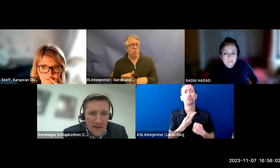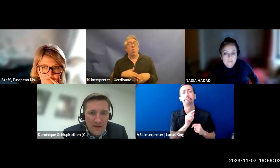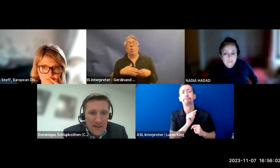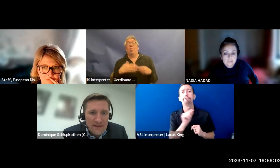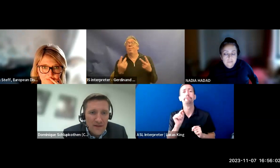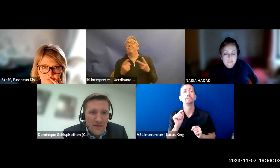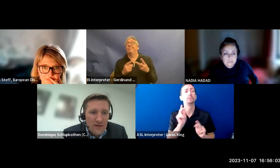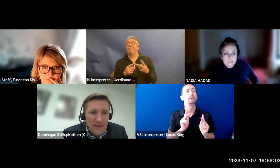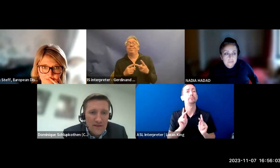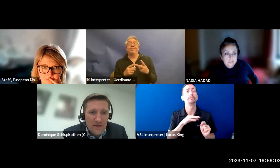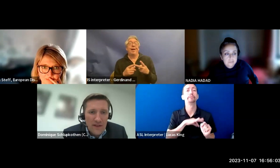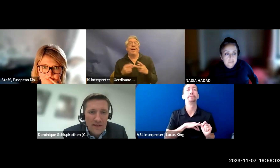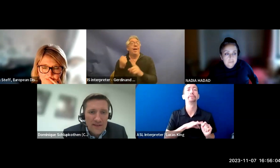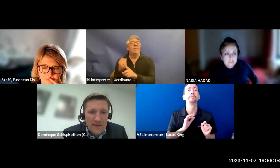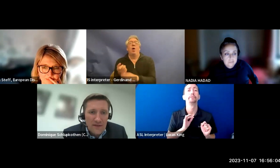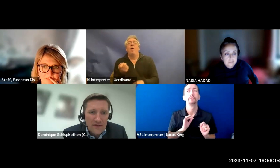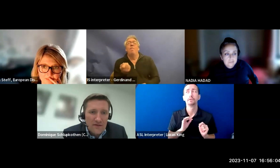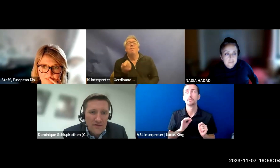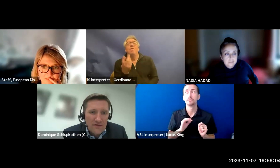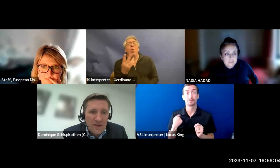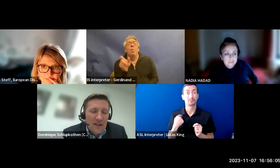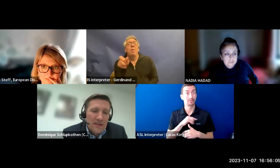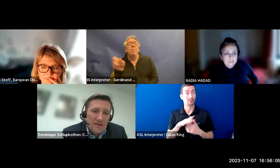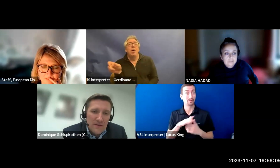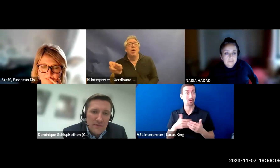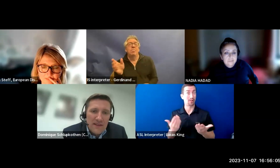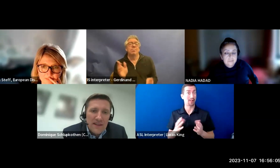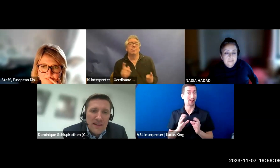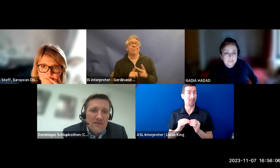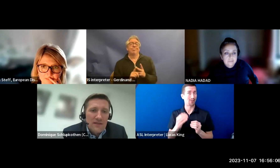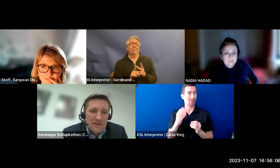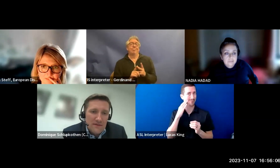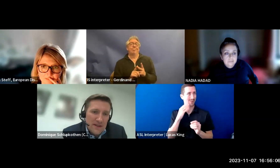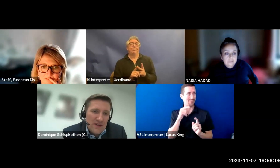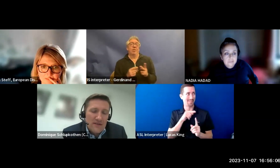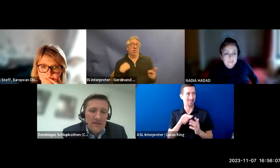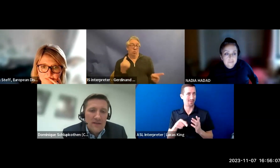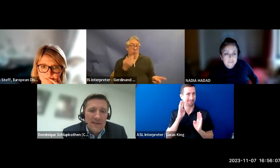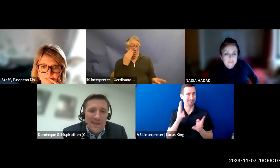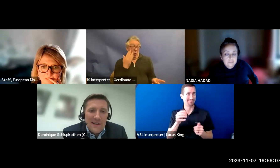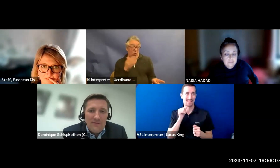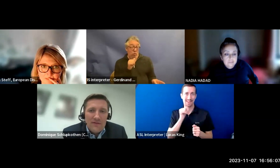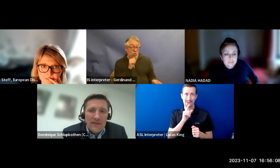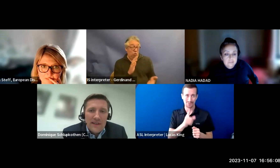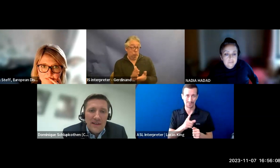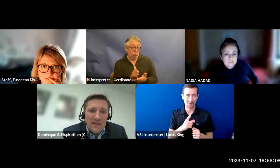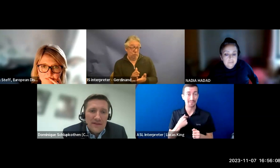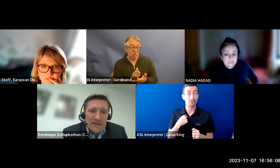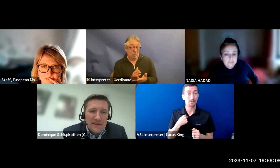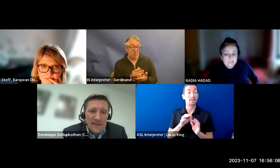All of us know this is not true. For me, the key transformation I would love to see